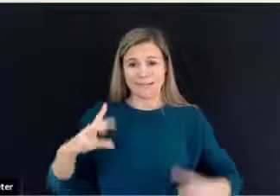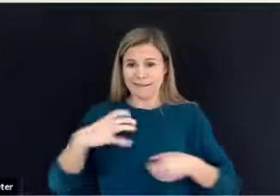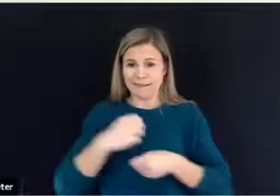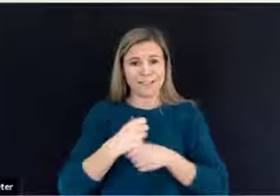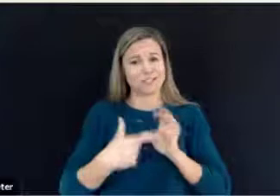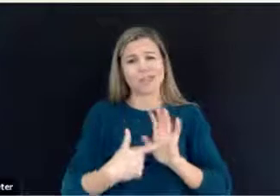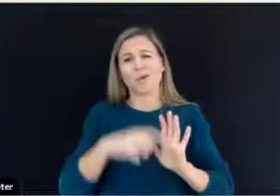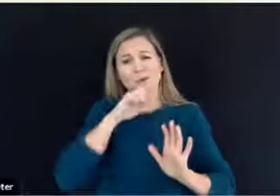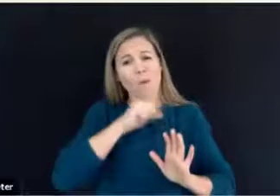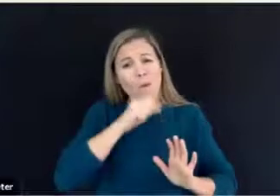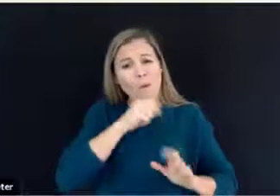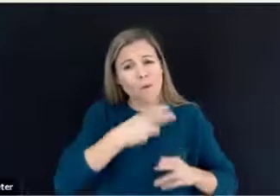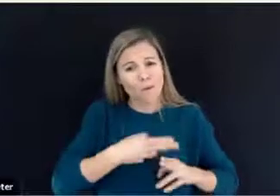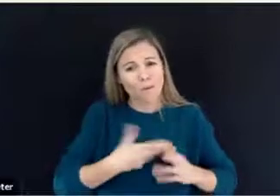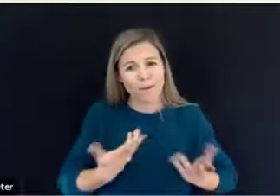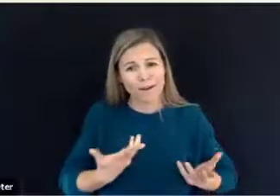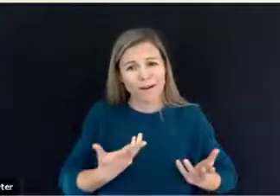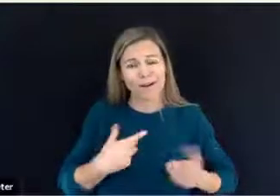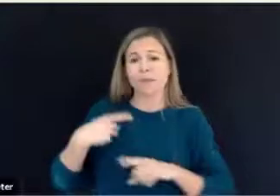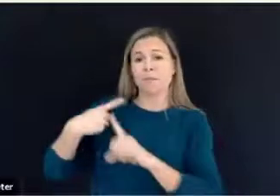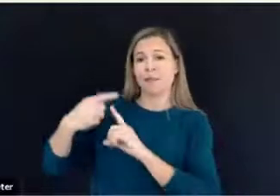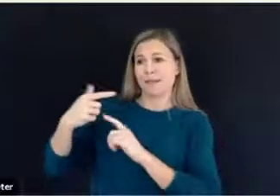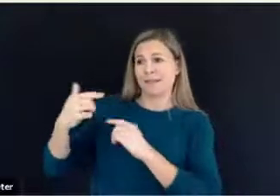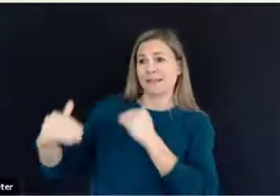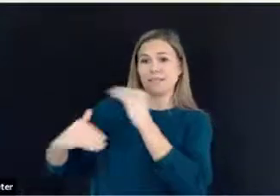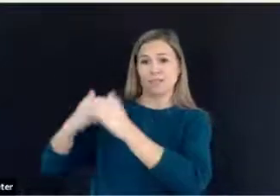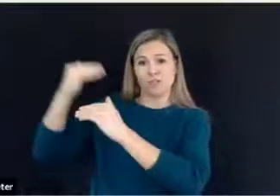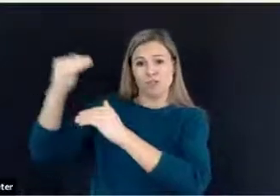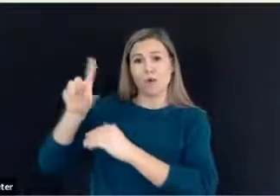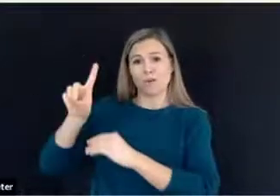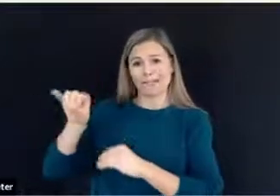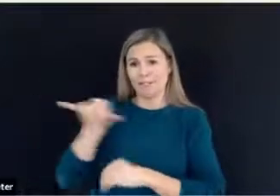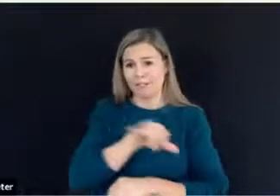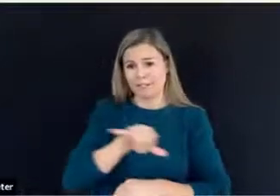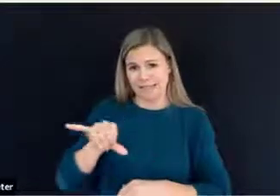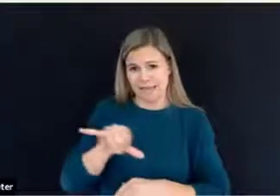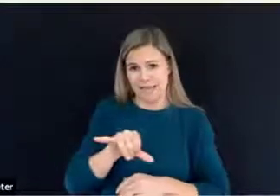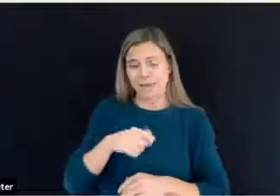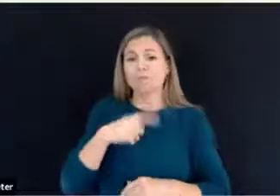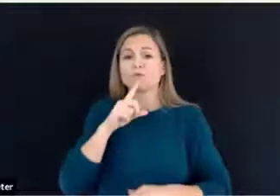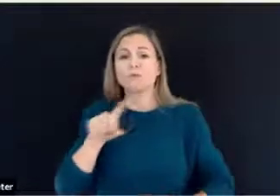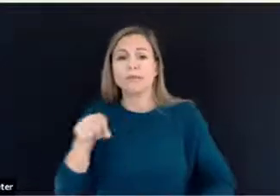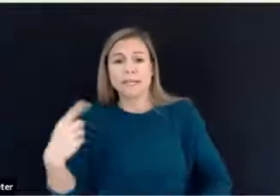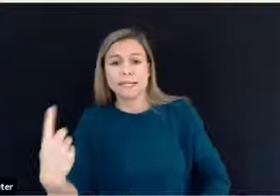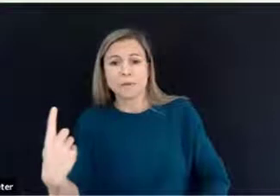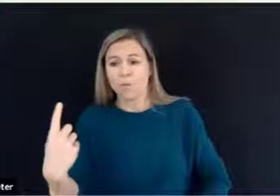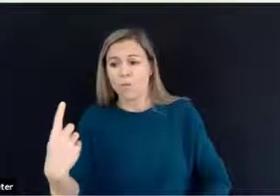There is an Adult Refsum disease, which is actually a single enzyme protein deficiency.